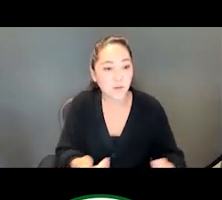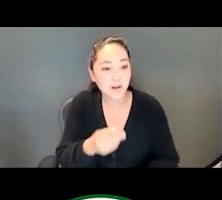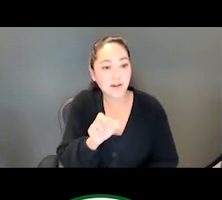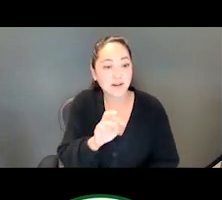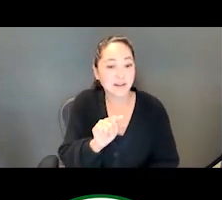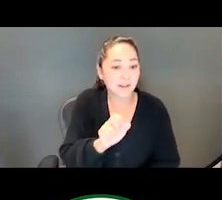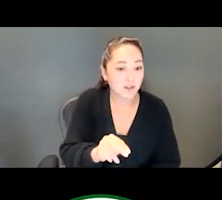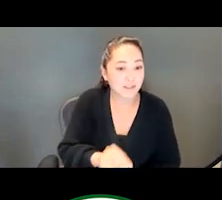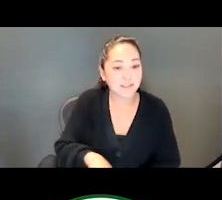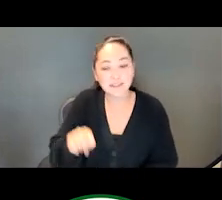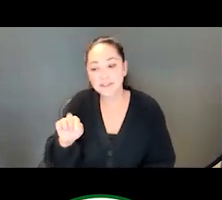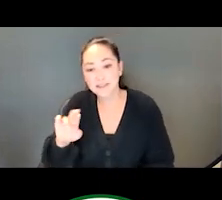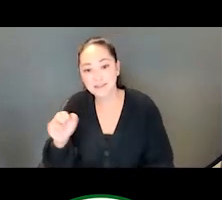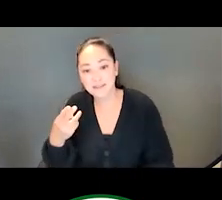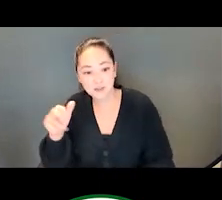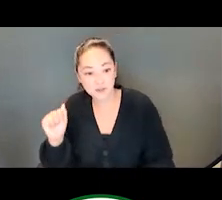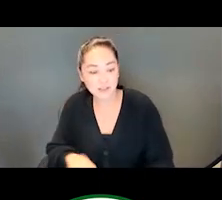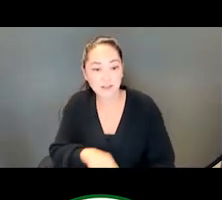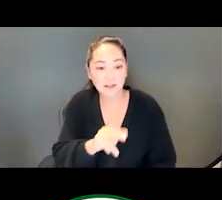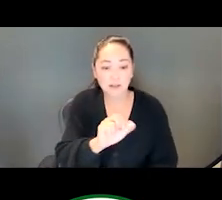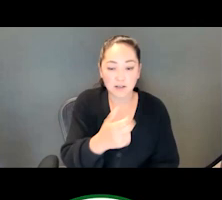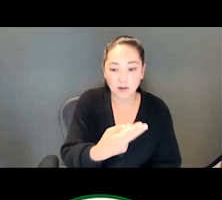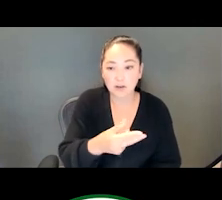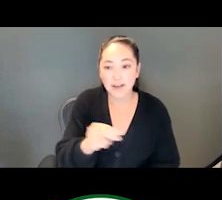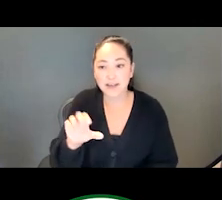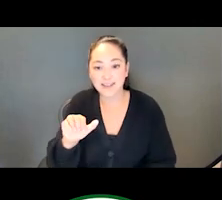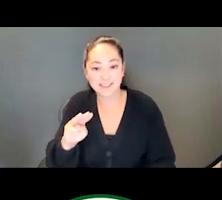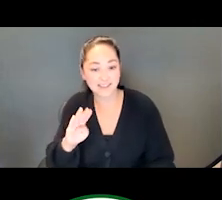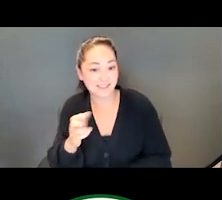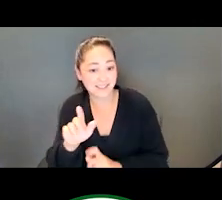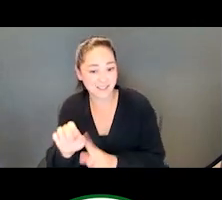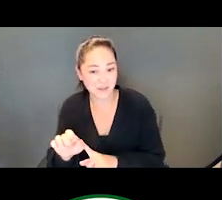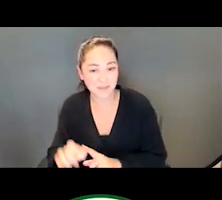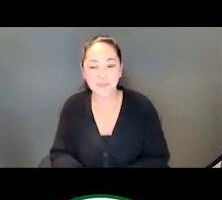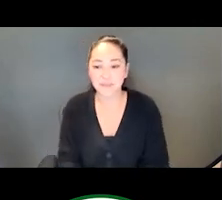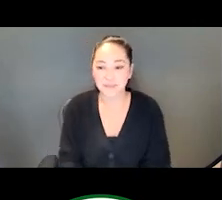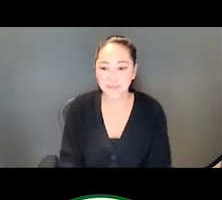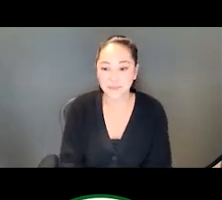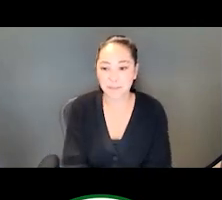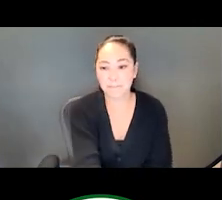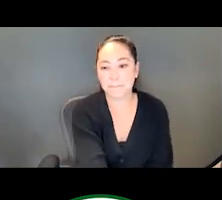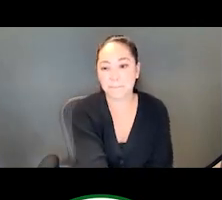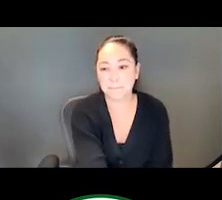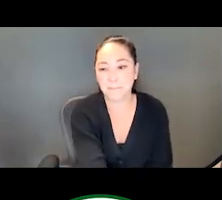Now that you all know a little bit about our 4 panelists, it's time to reflect on this year's parts successibility conference.